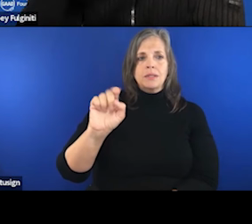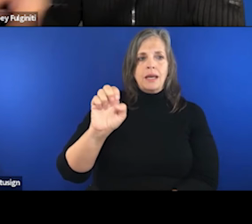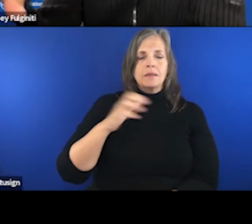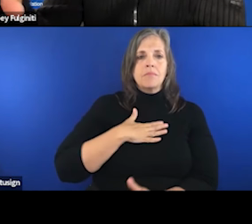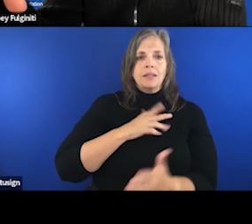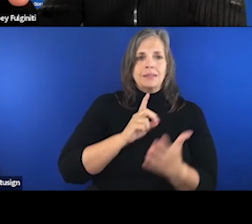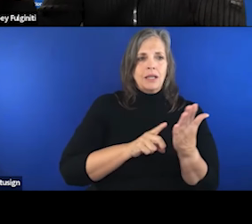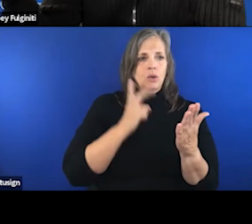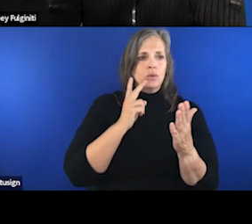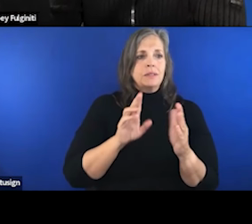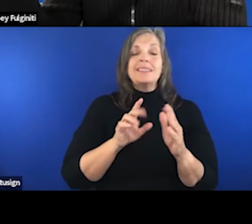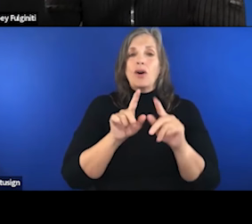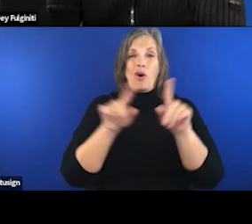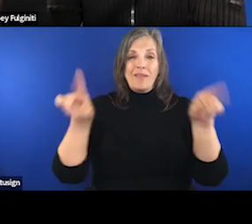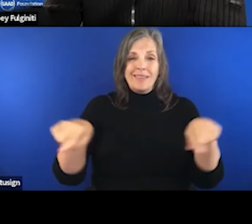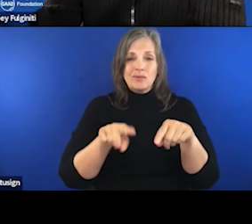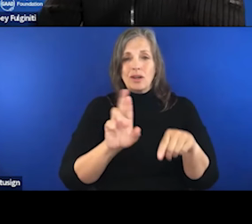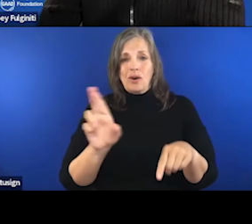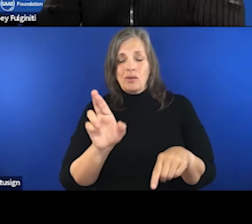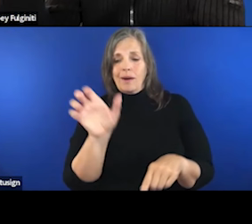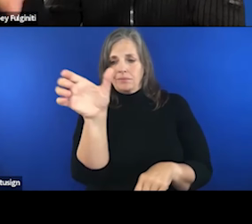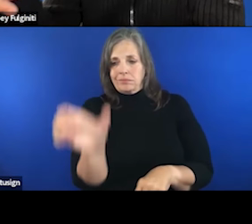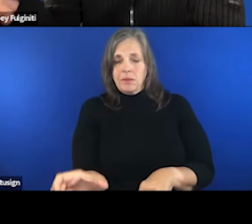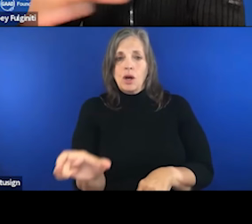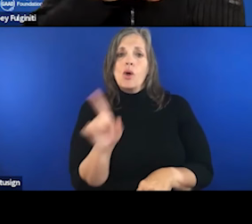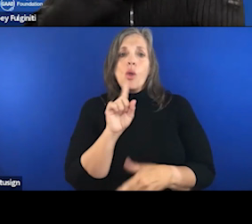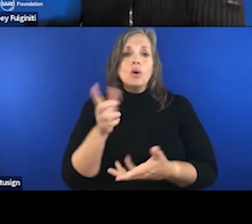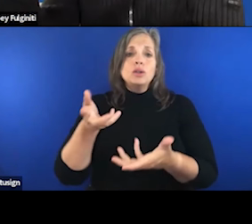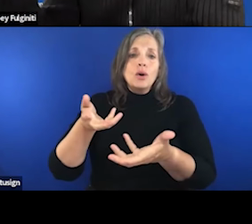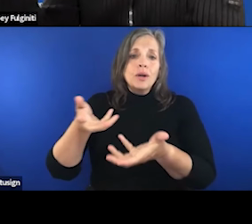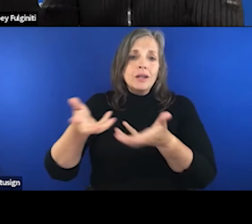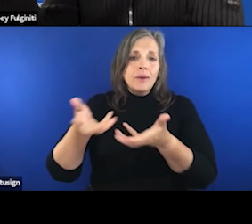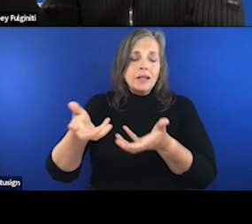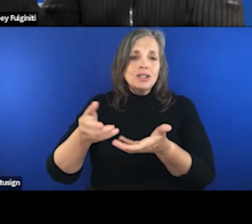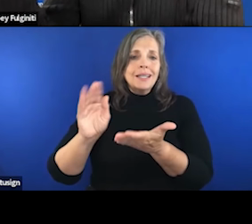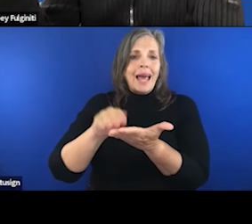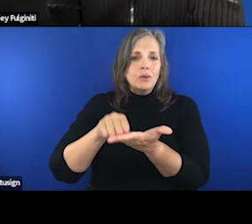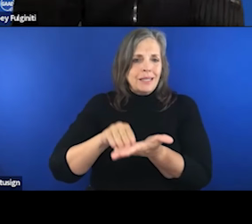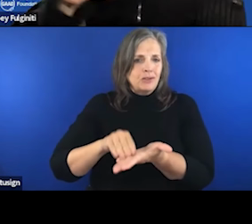excuse me these are uh interaction annotations we've always been trained to do that so we're